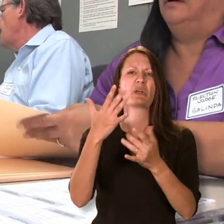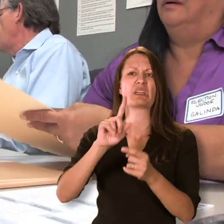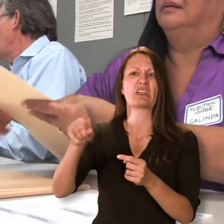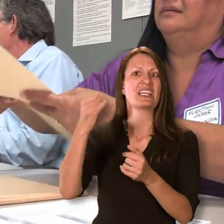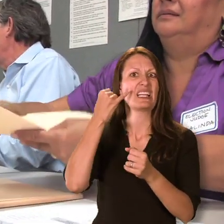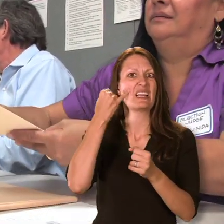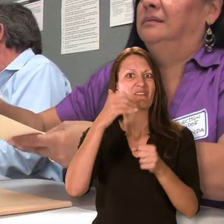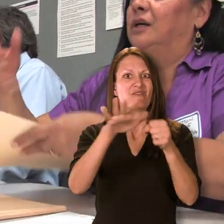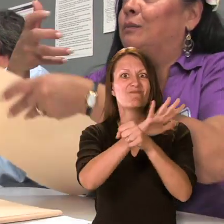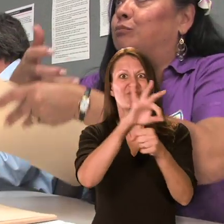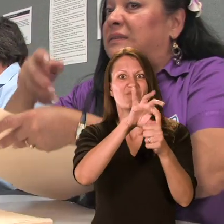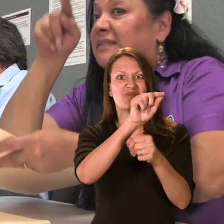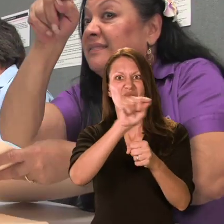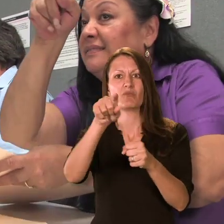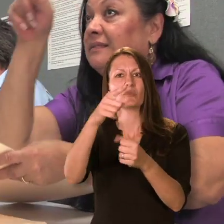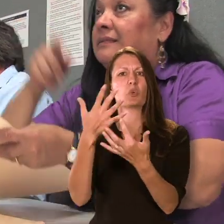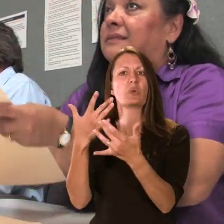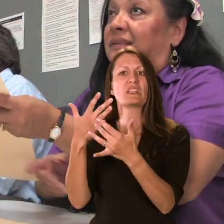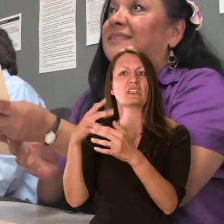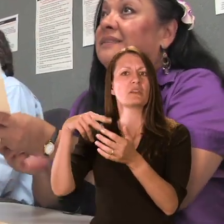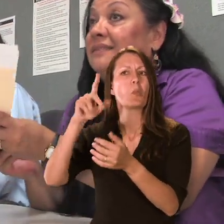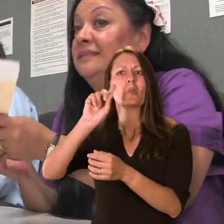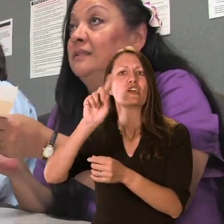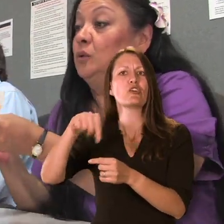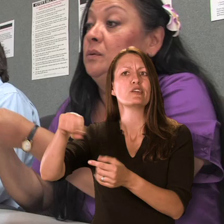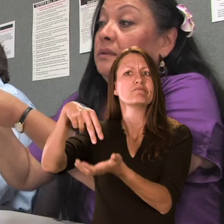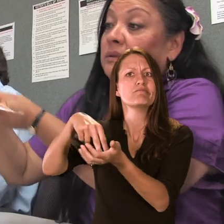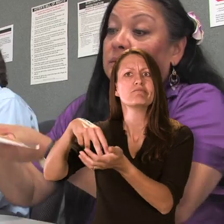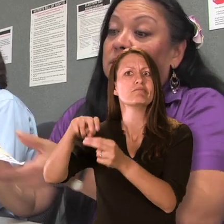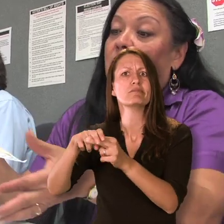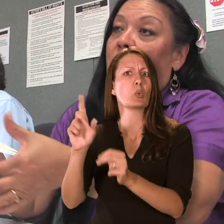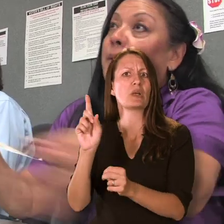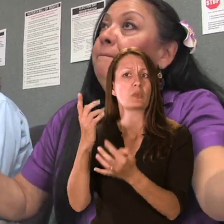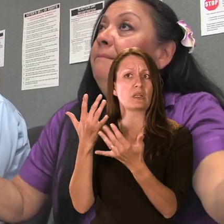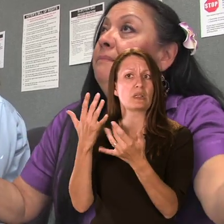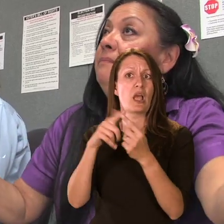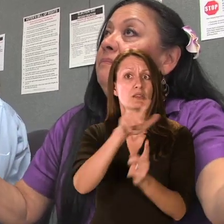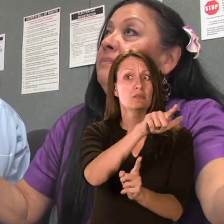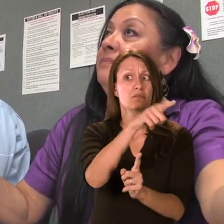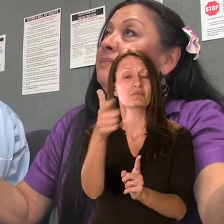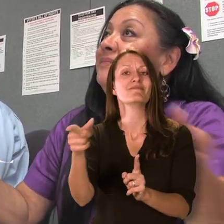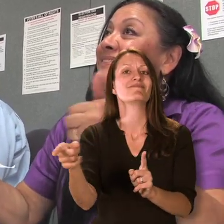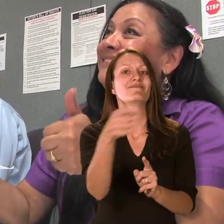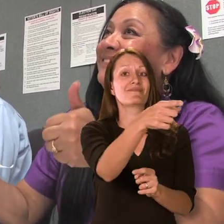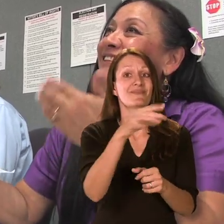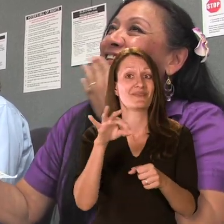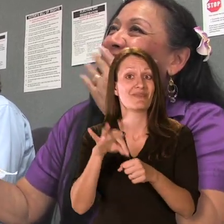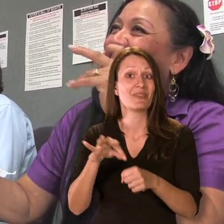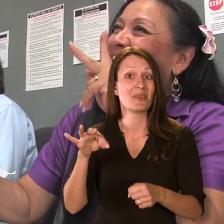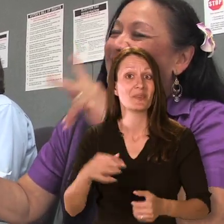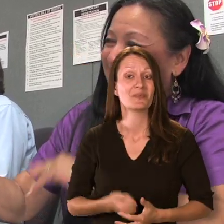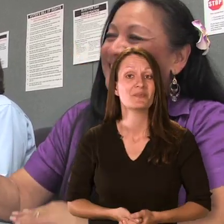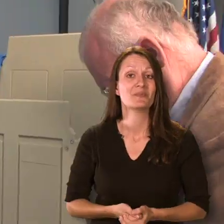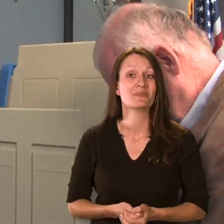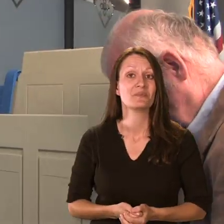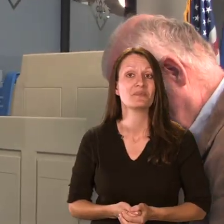He or she also will tell you where to wait until it is your turn to vote.